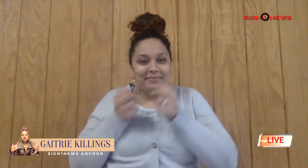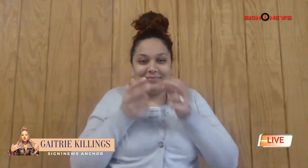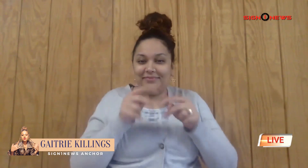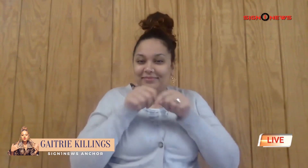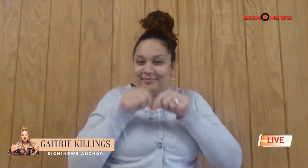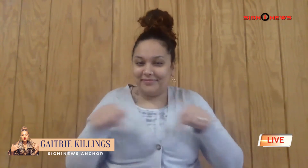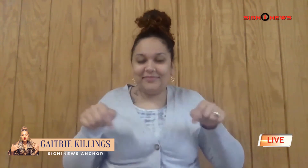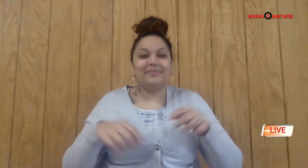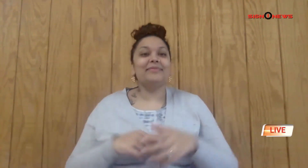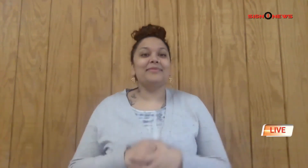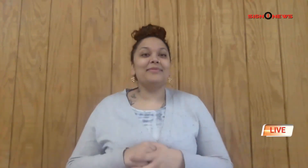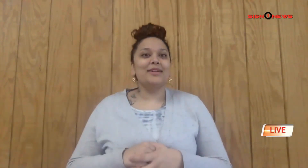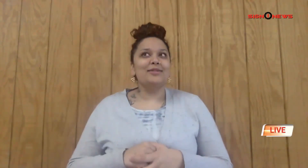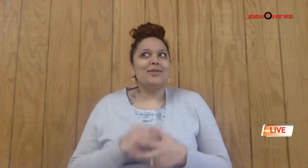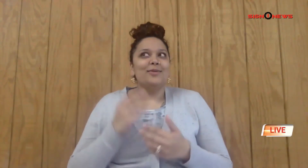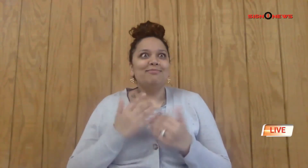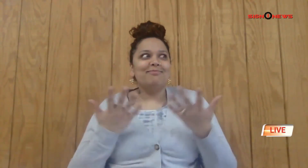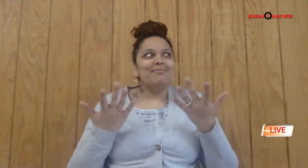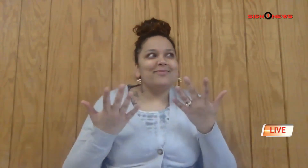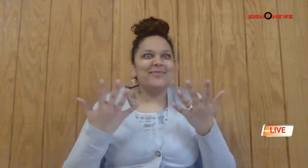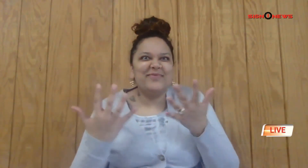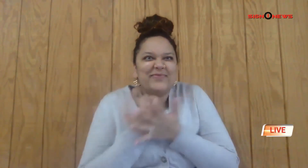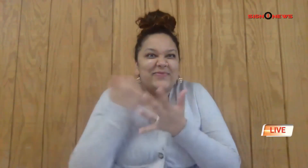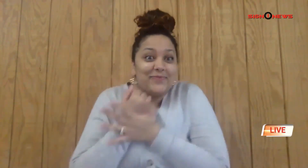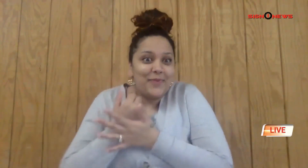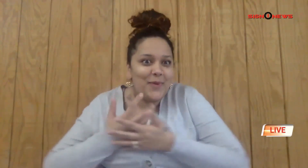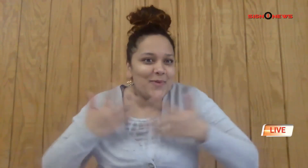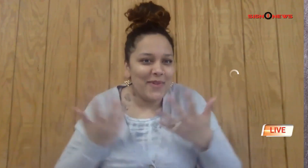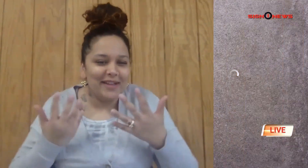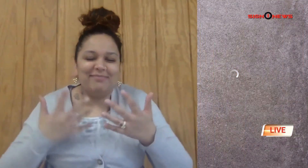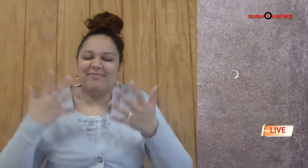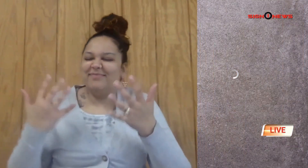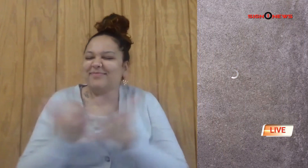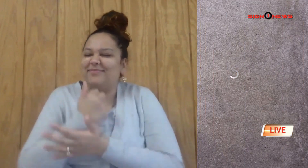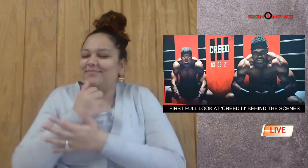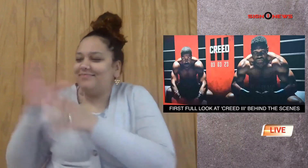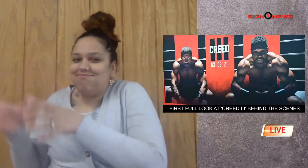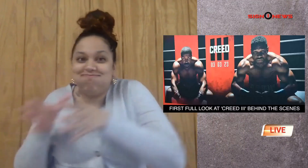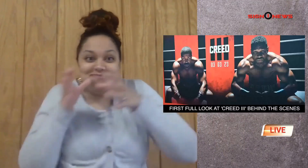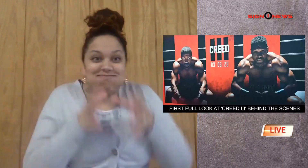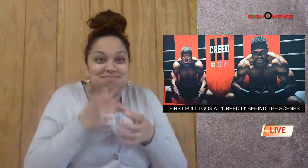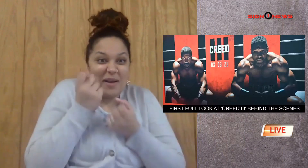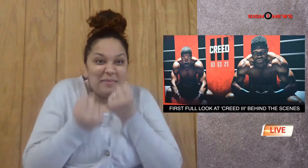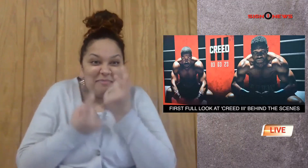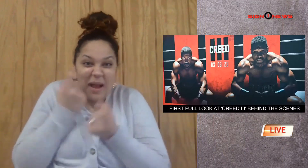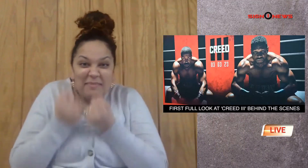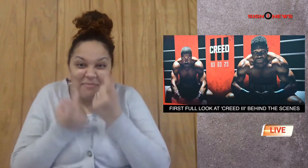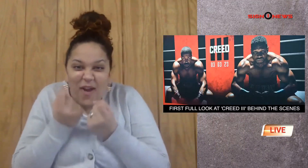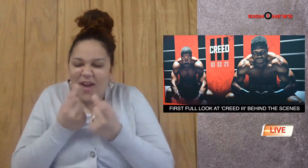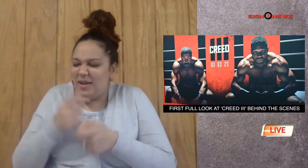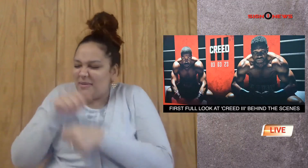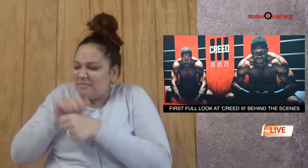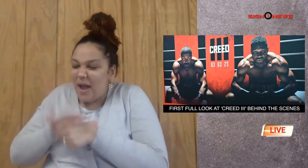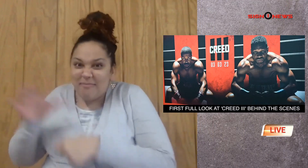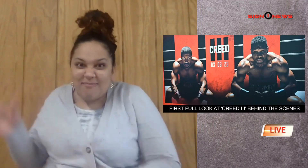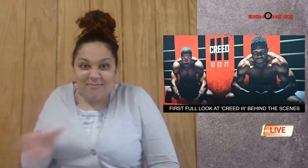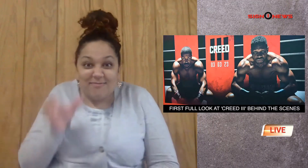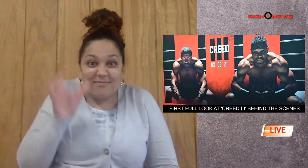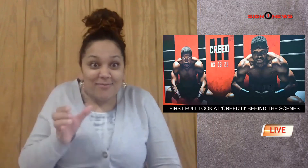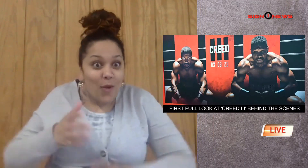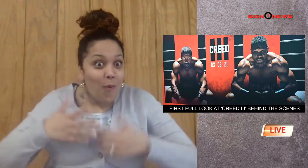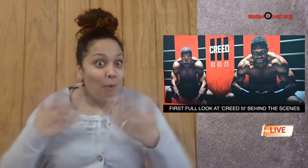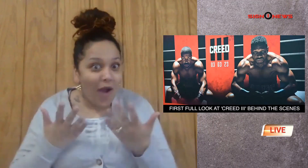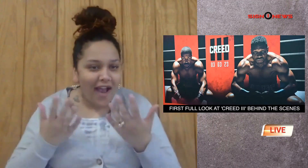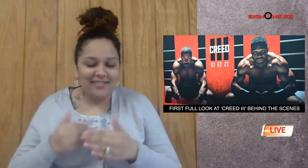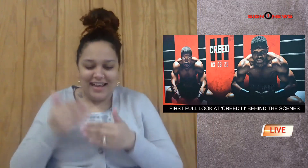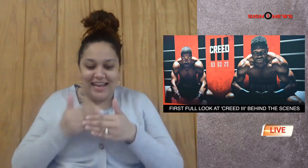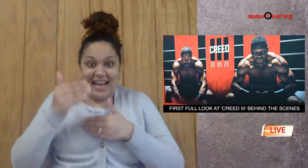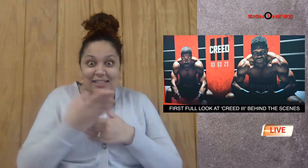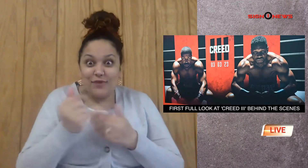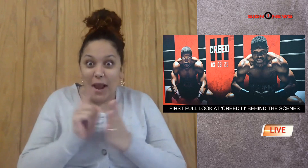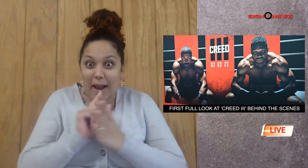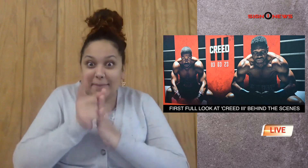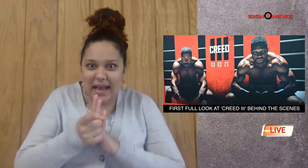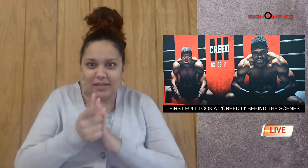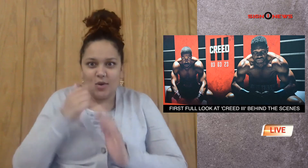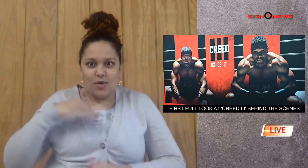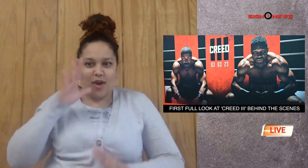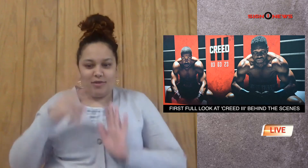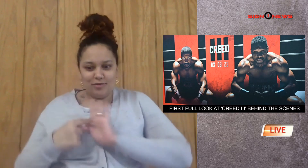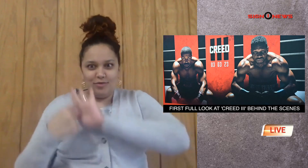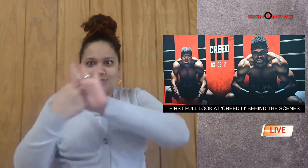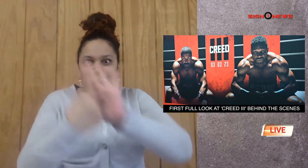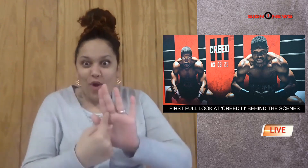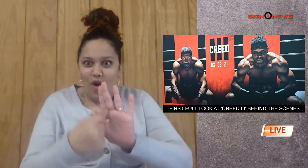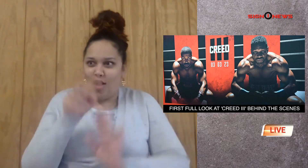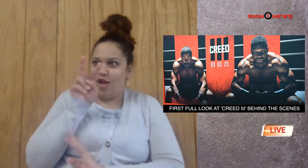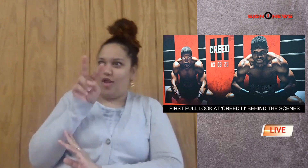the bottom of the screen go ahead and grab your popcorn and soda for the next few minutes